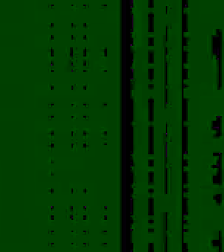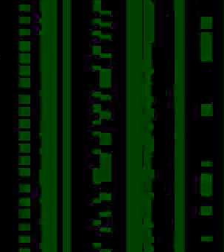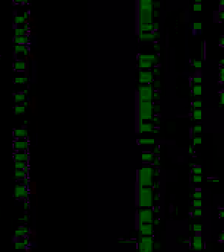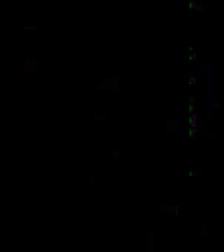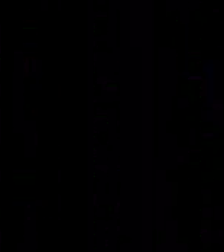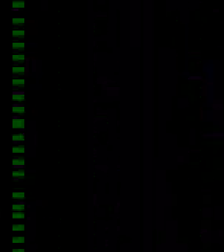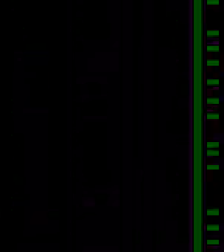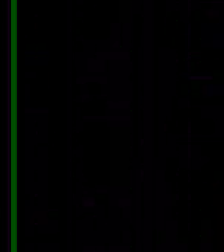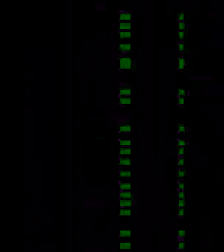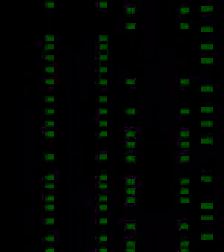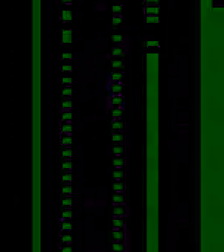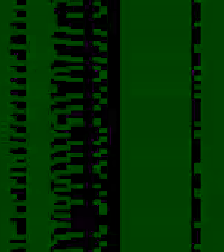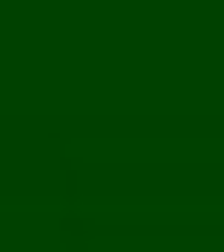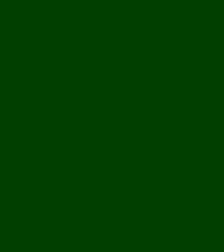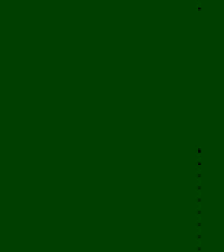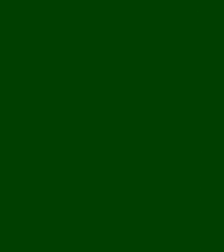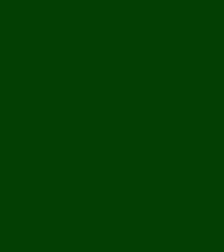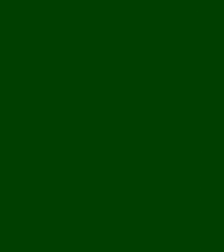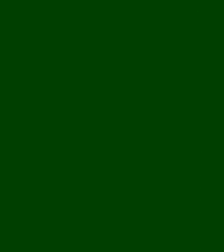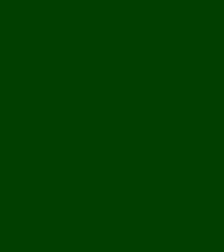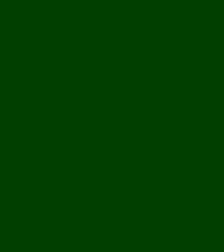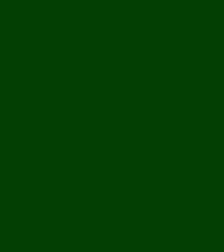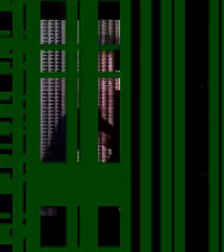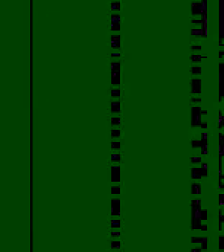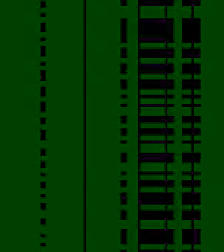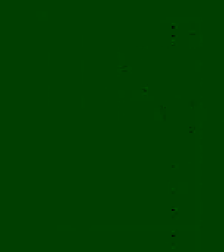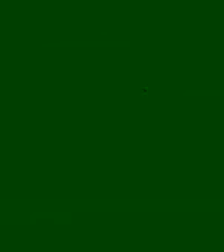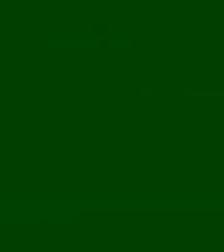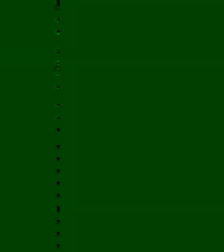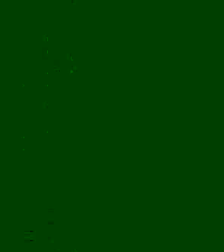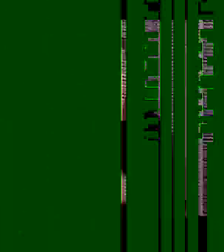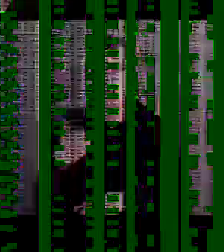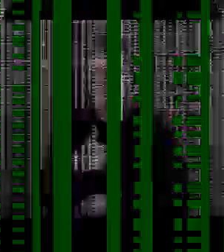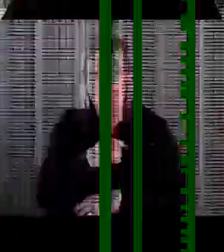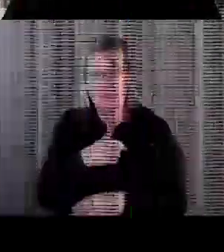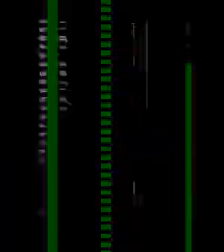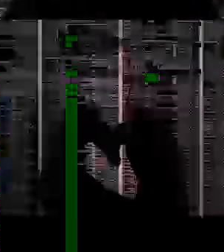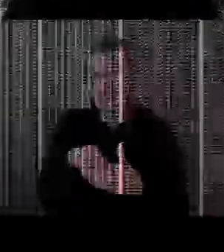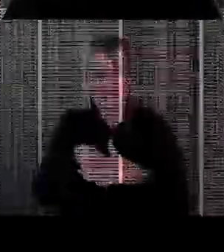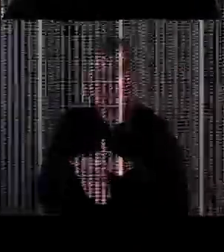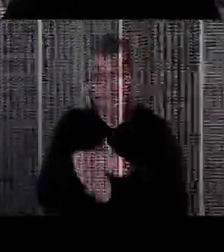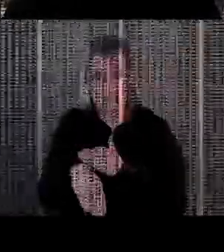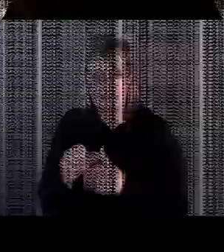but it escaped me. And I bet you that a lot of us in the accessibility field had never considered